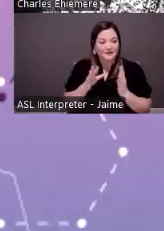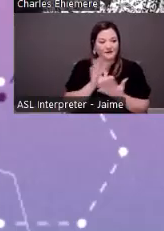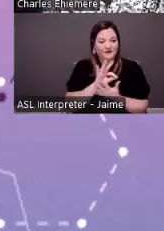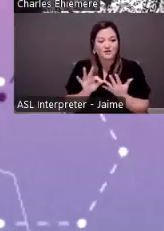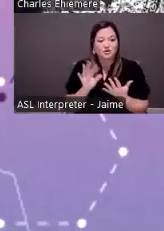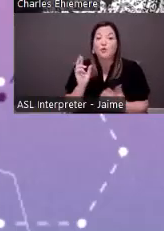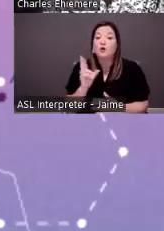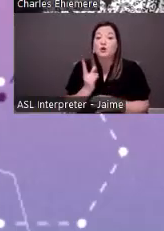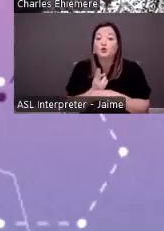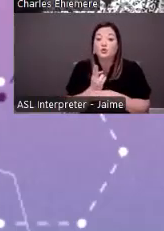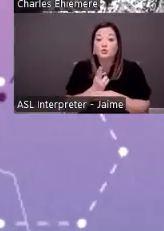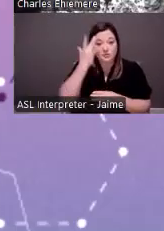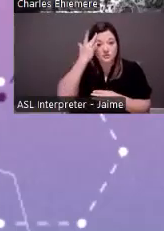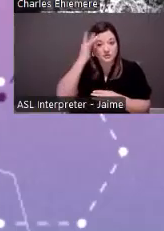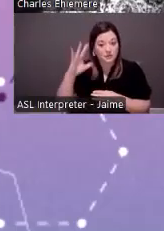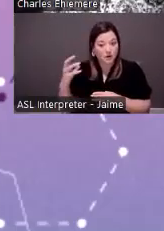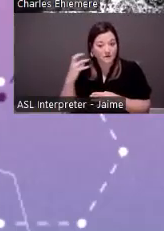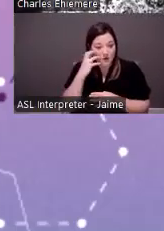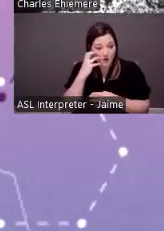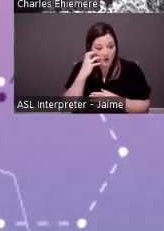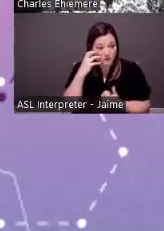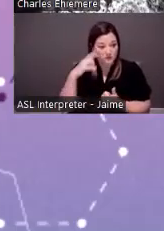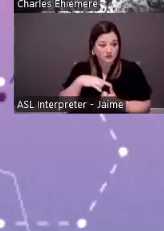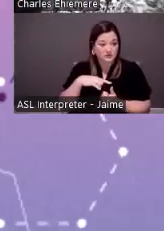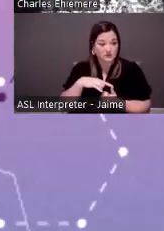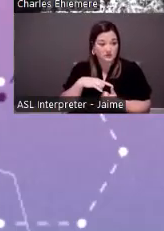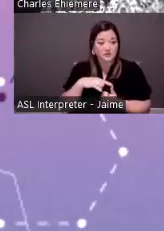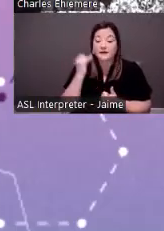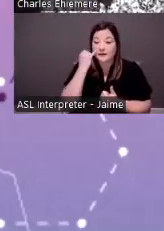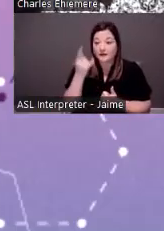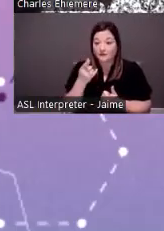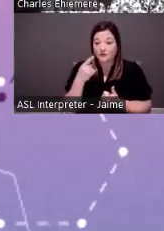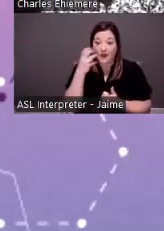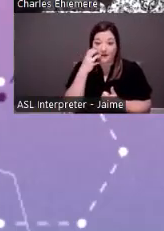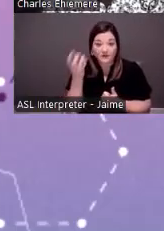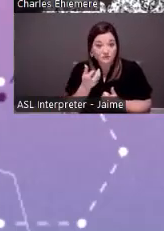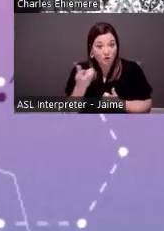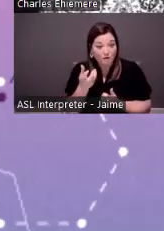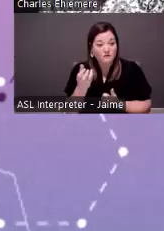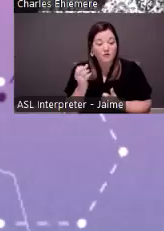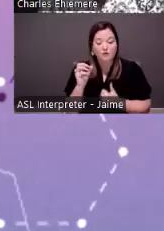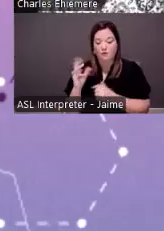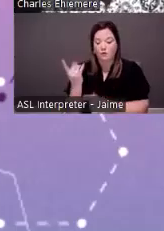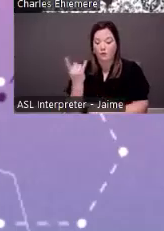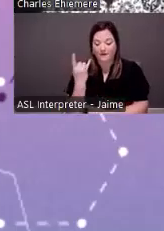So whether you have an internet-enabled phone or you have just a basic phone, you'll